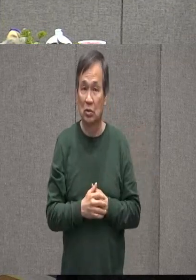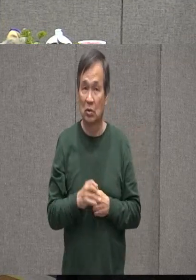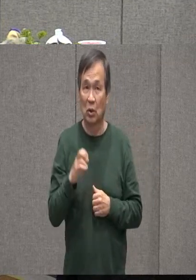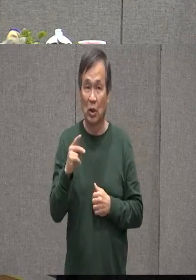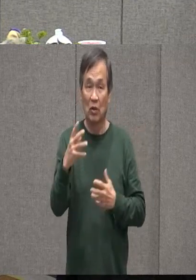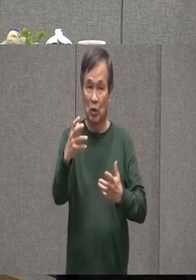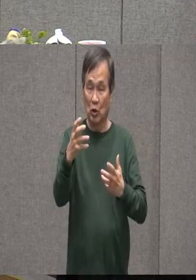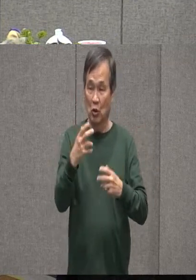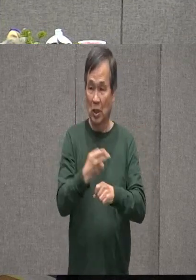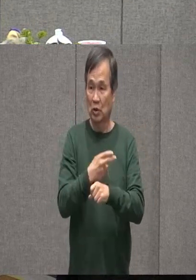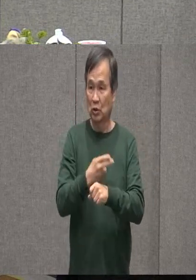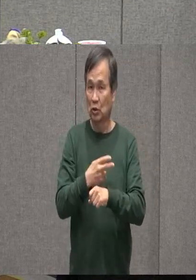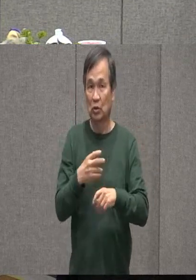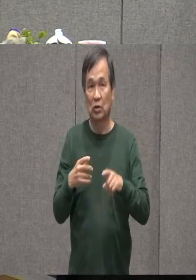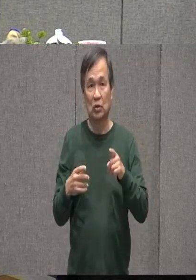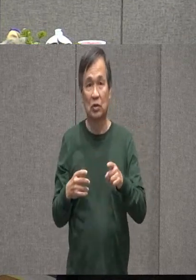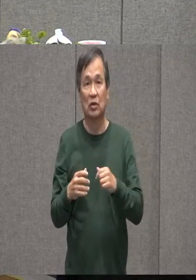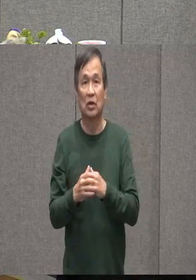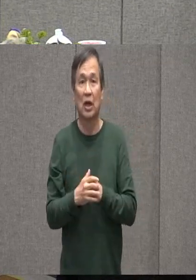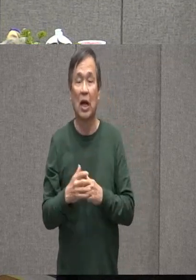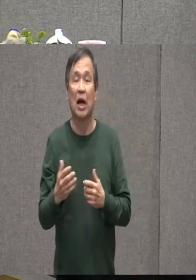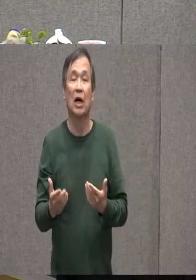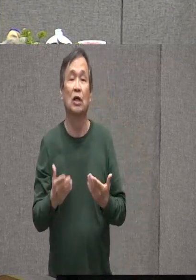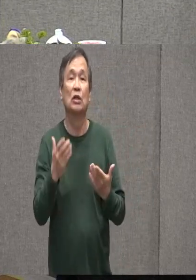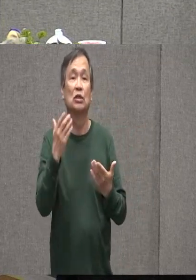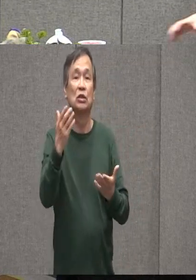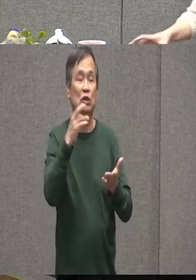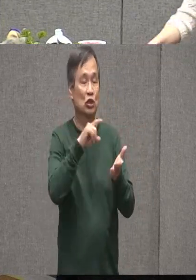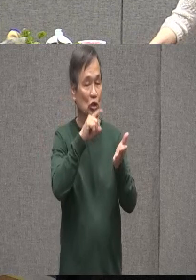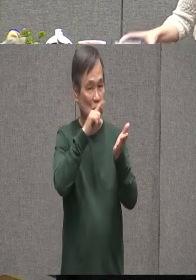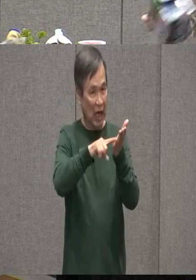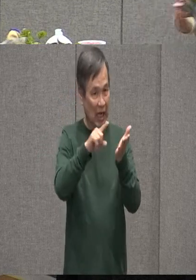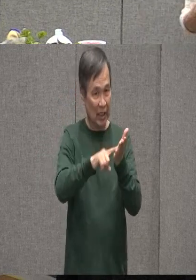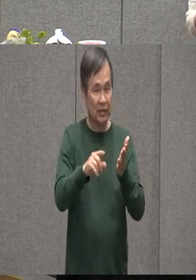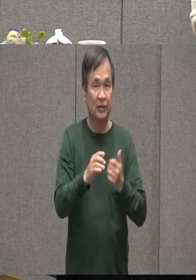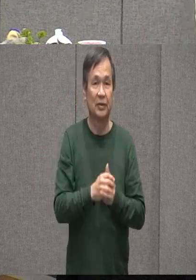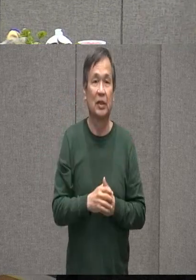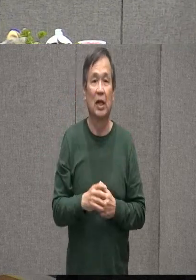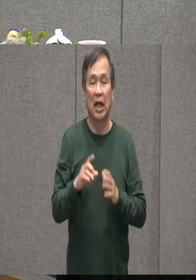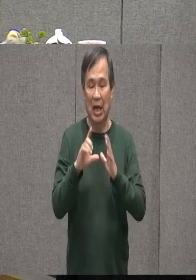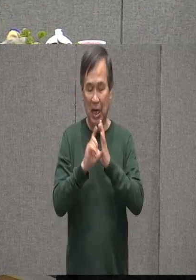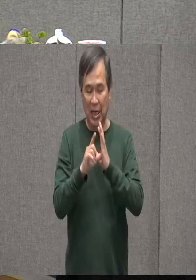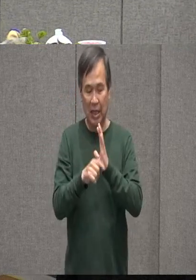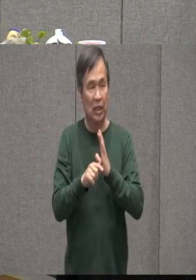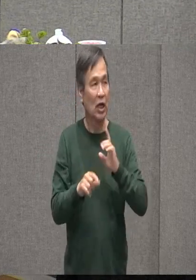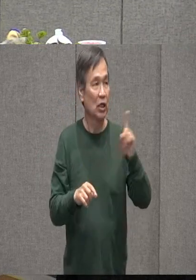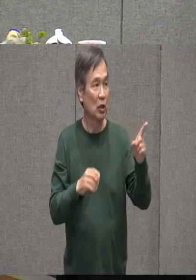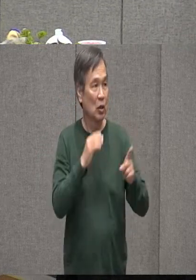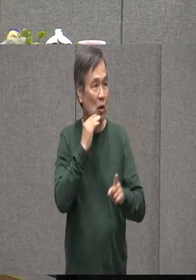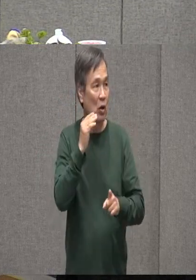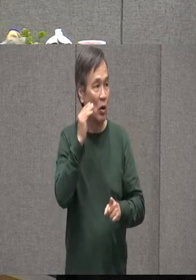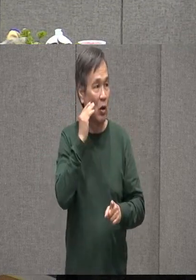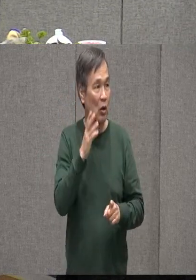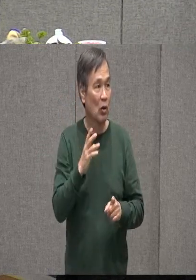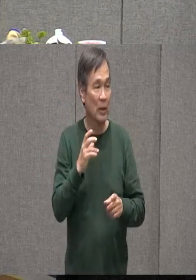So if you're a sculpture person, I suggest you check it out. I'm gonna go home later and turn this into a really cool little house.